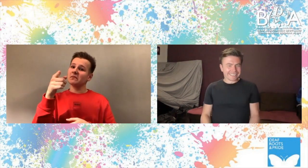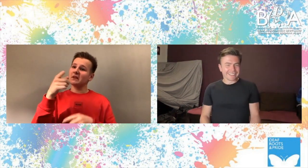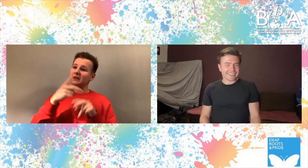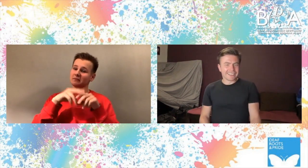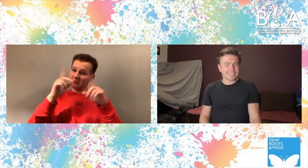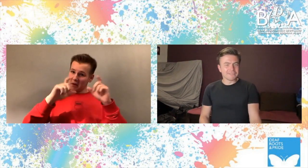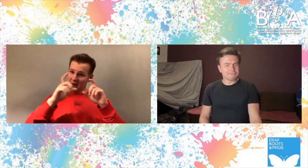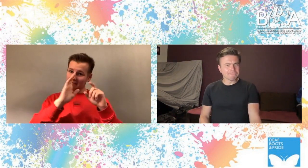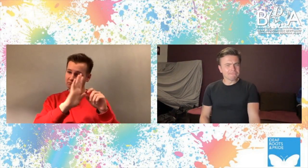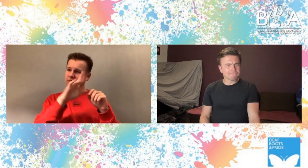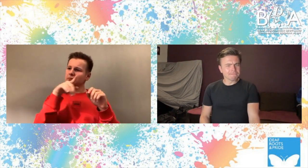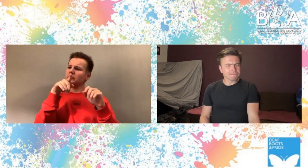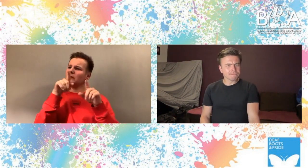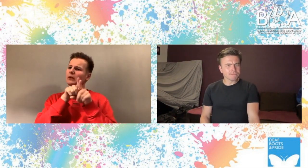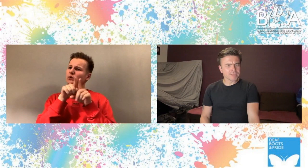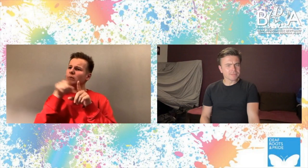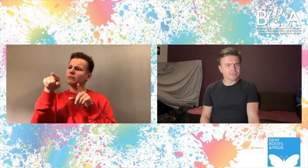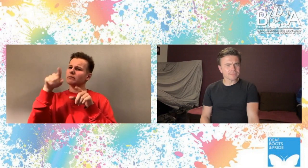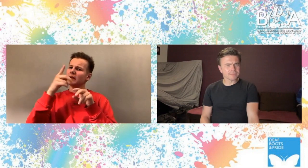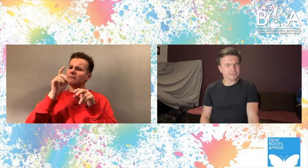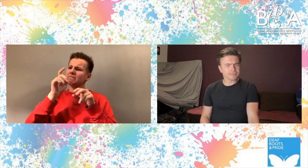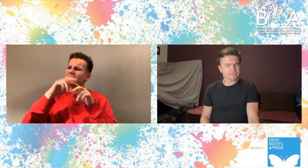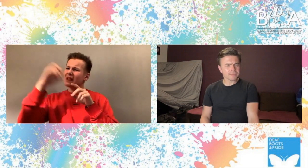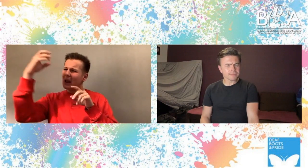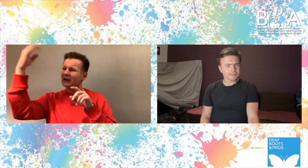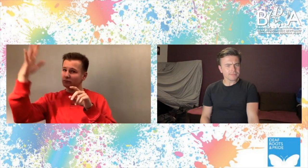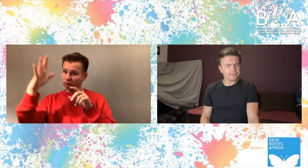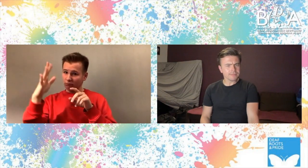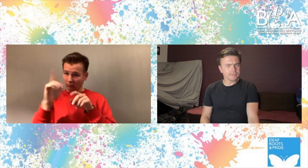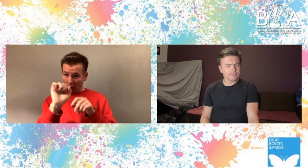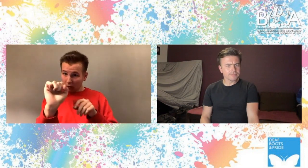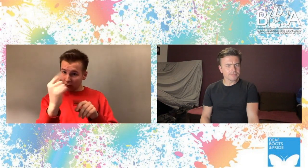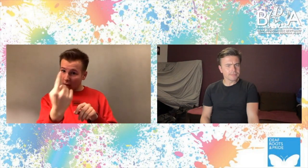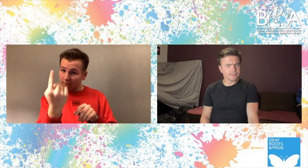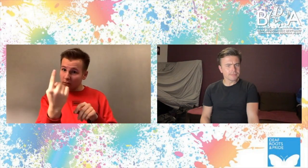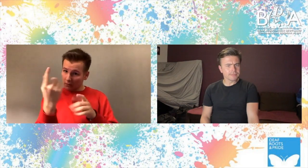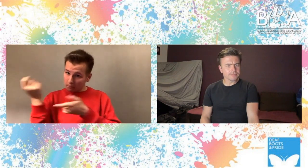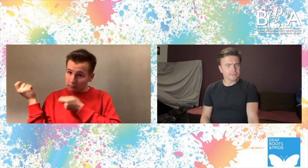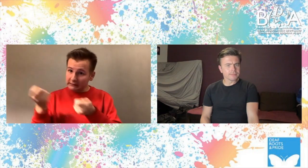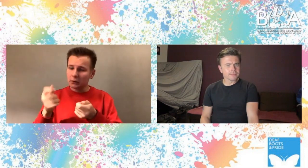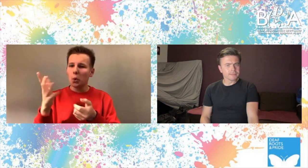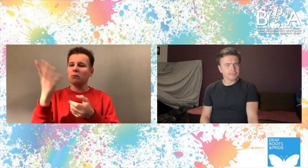Putting photography aside, can you actually do the lights, and do you bring